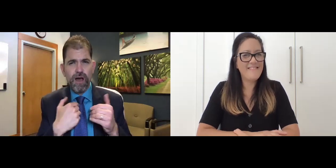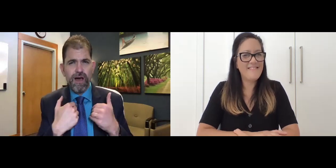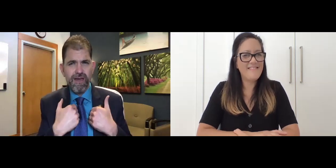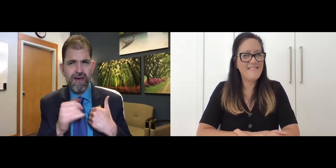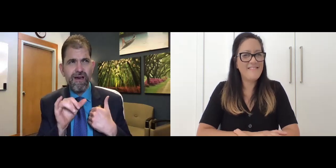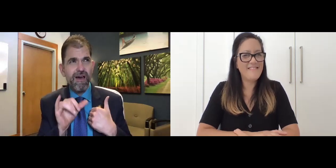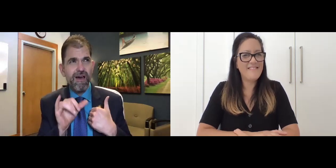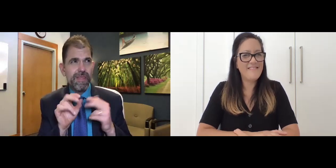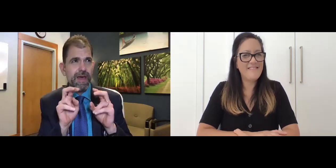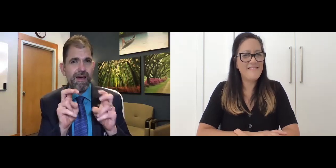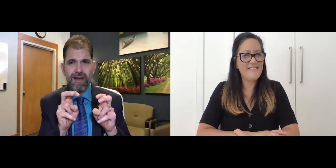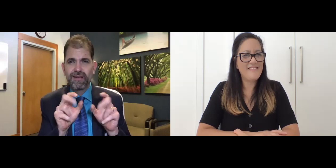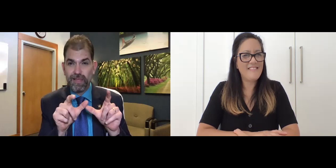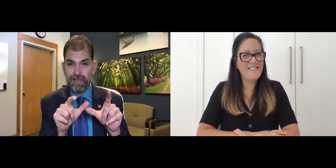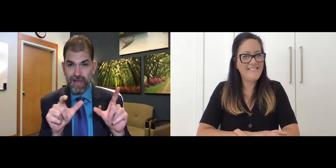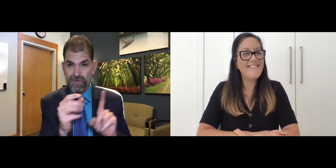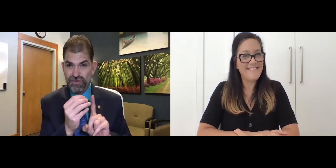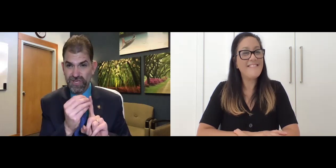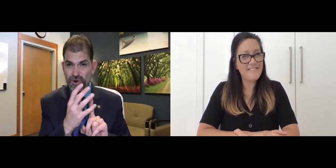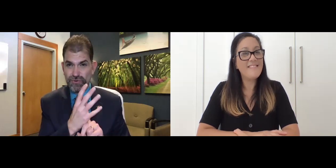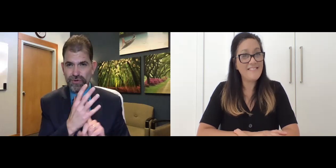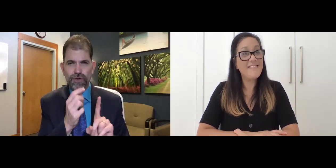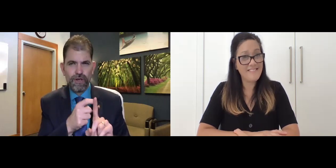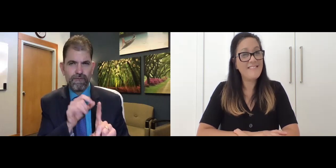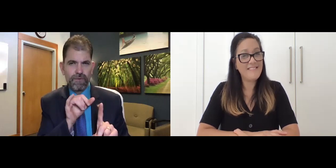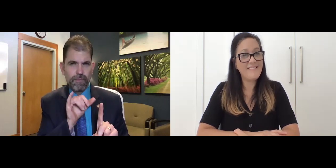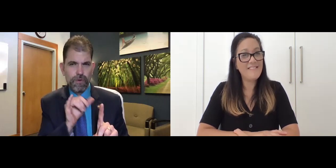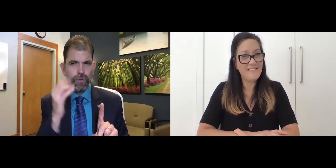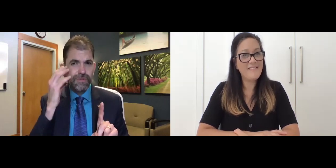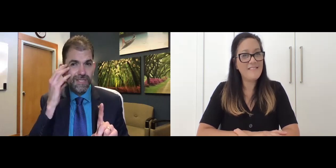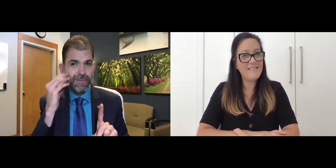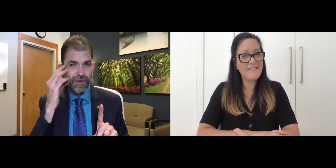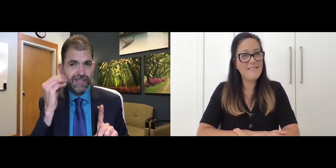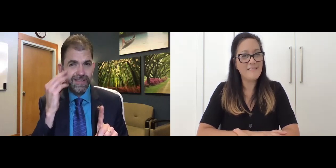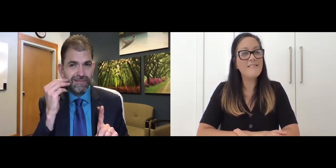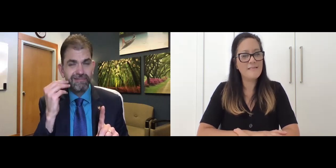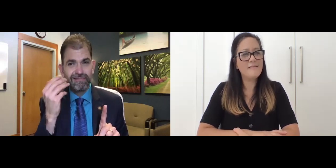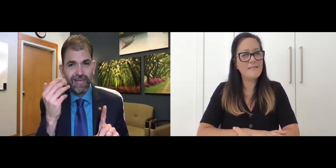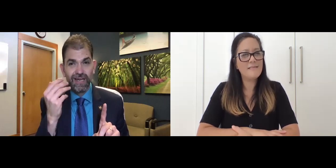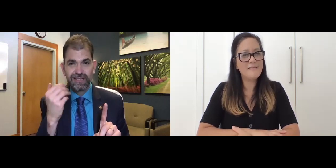I loved kids stories. So I did have language exposure and I